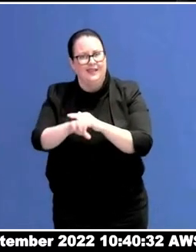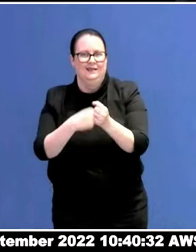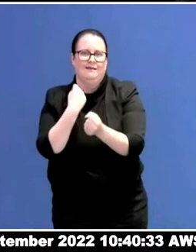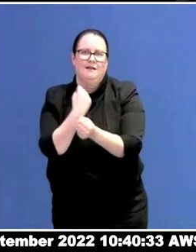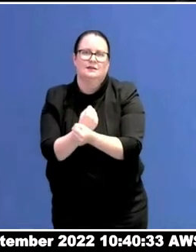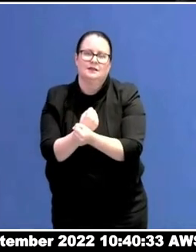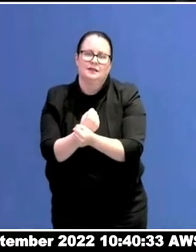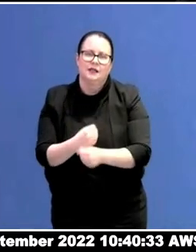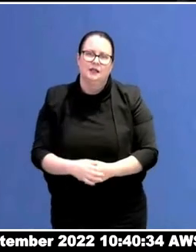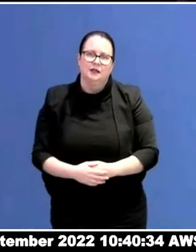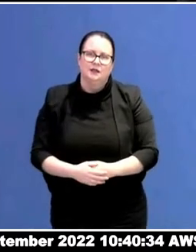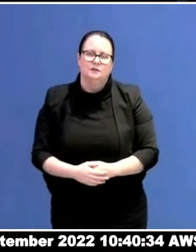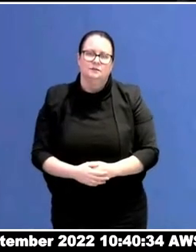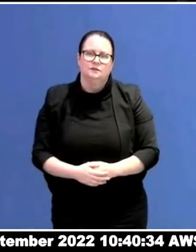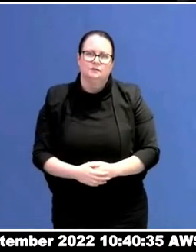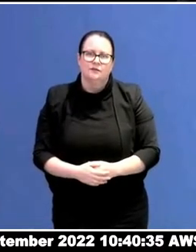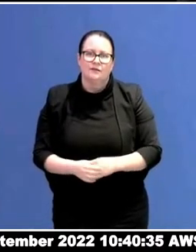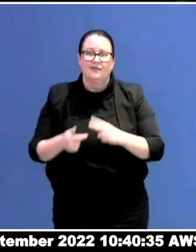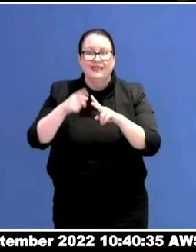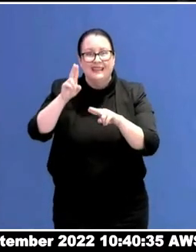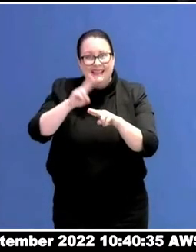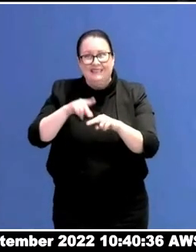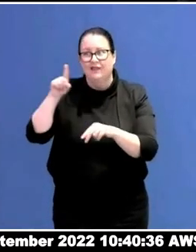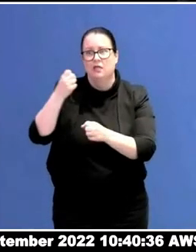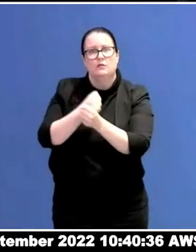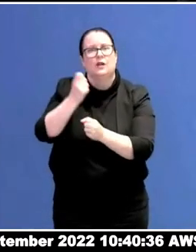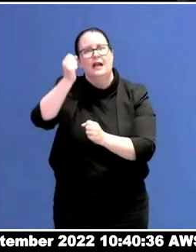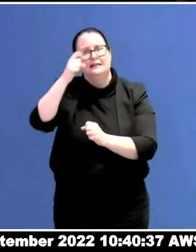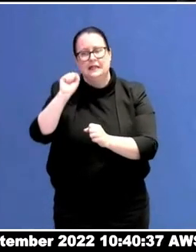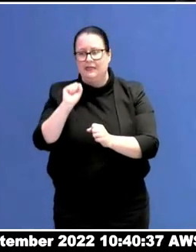custody to understand what their needs specifically are.